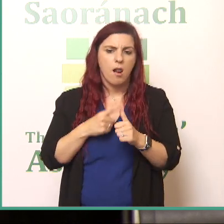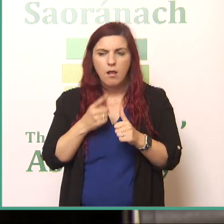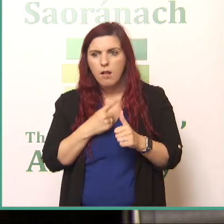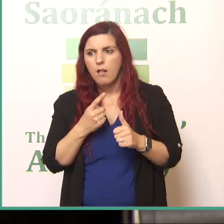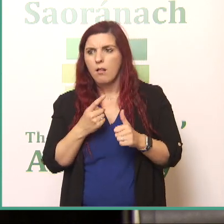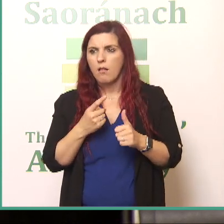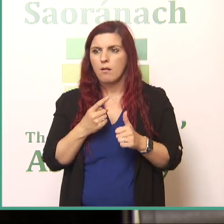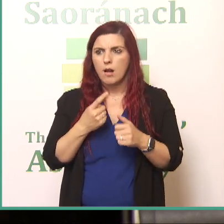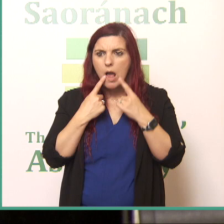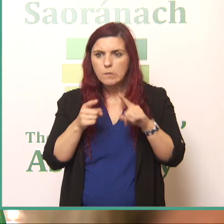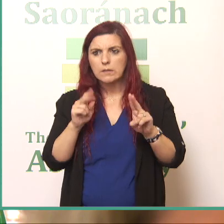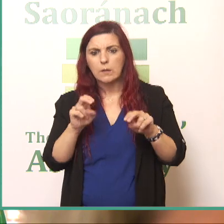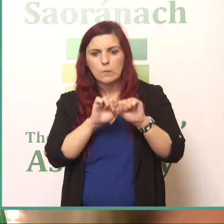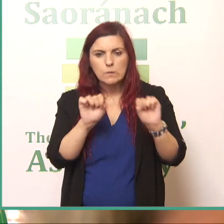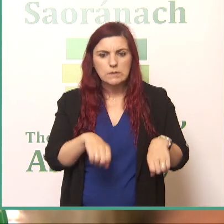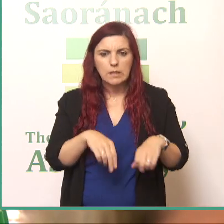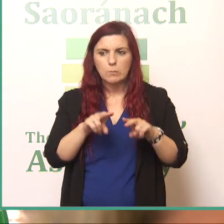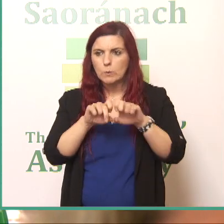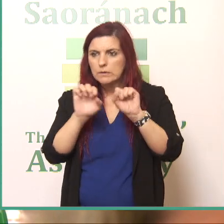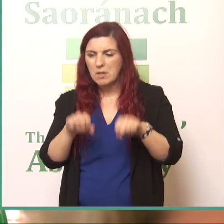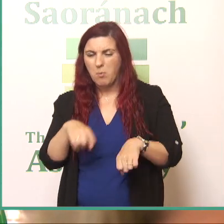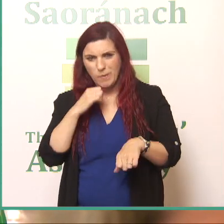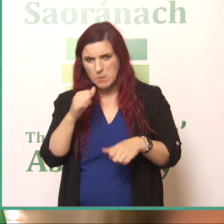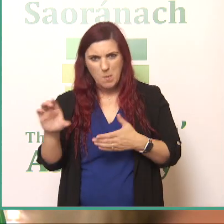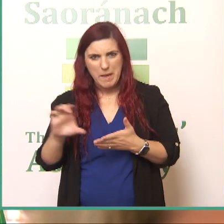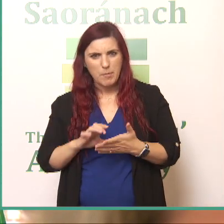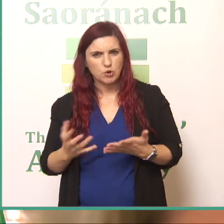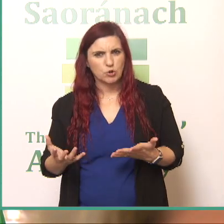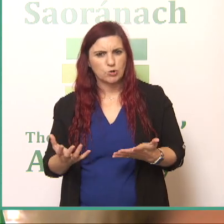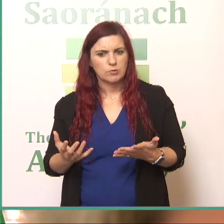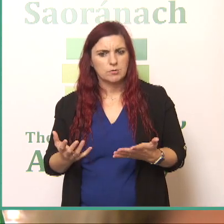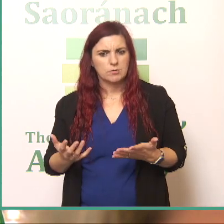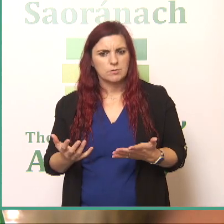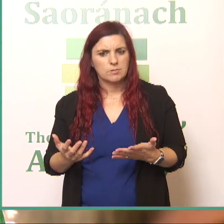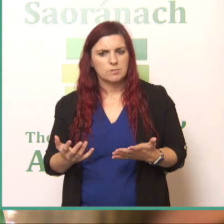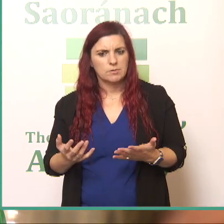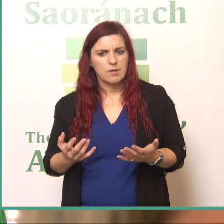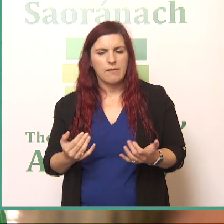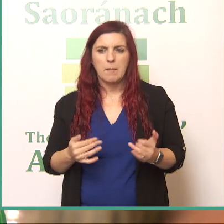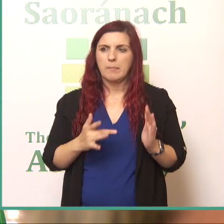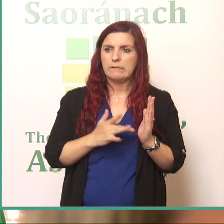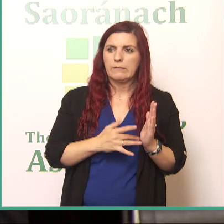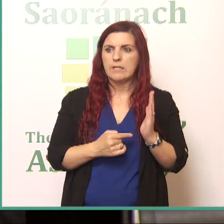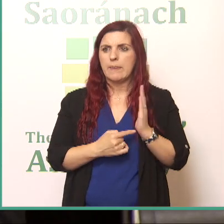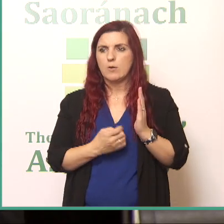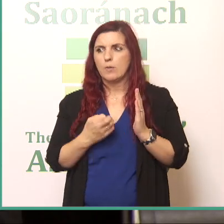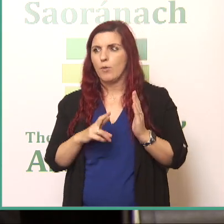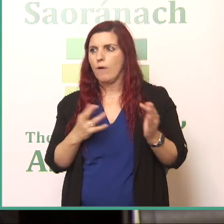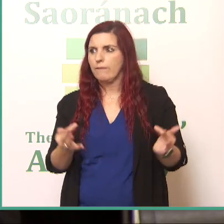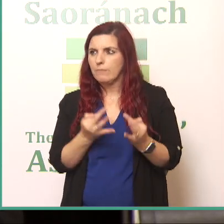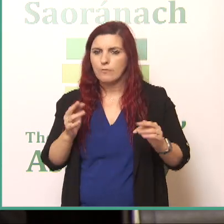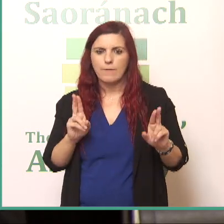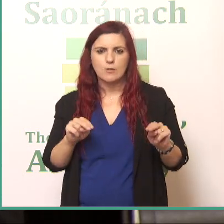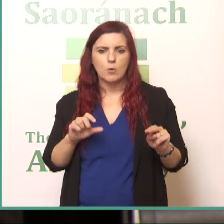with very little reward instead of maybe 50 15 000 per Farmer for this new acre scheme or Agri